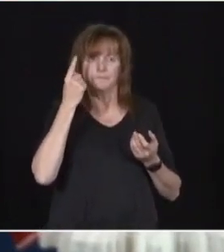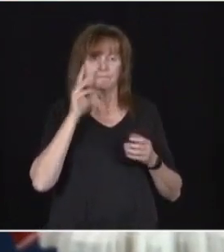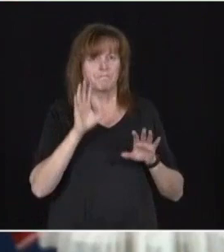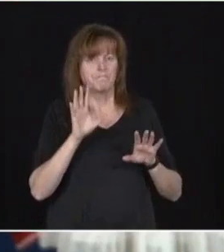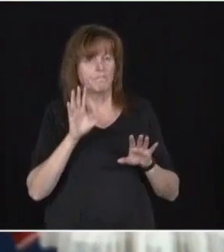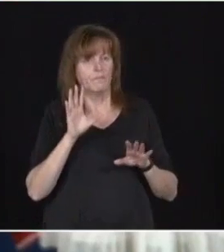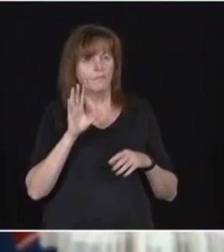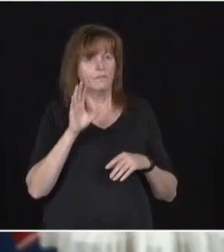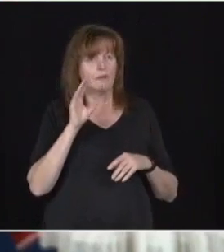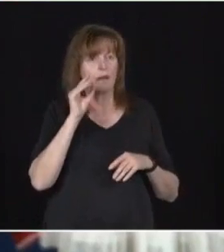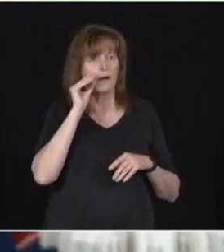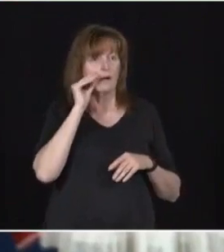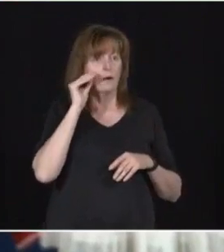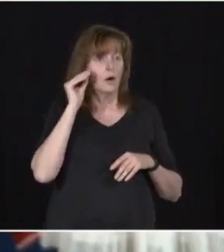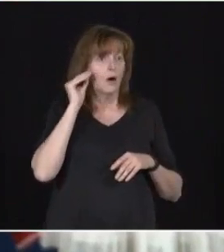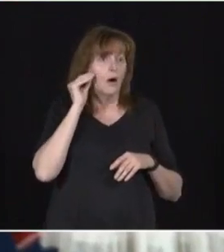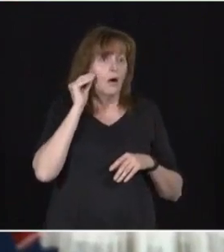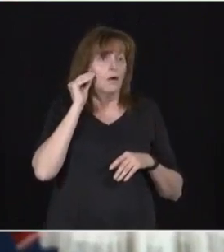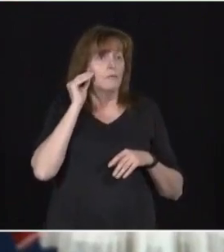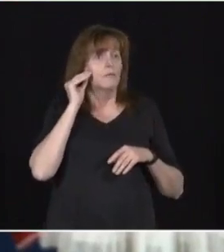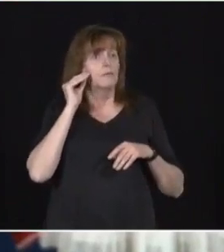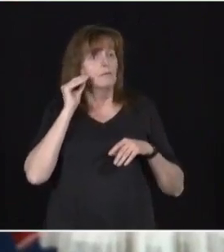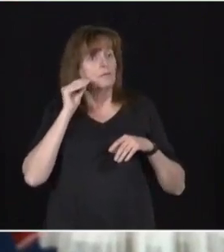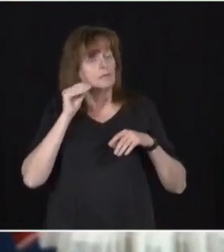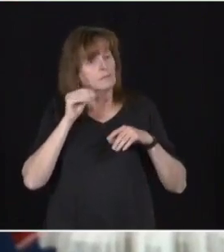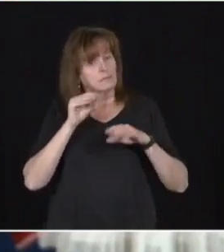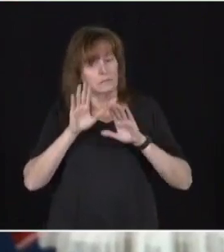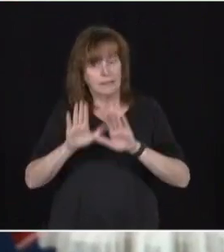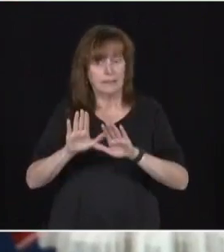Families know that home-based childcare continues.